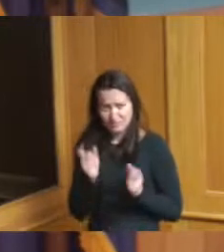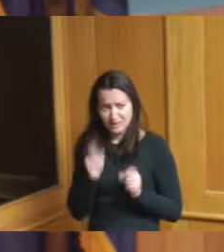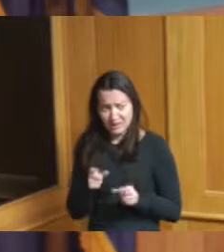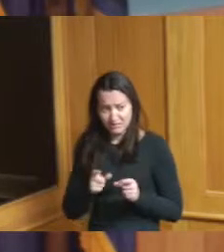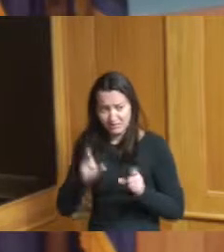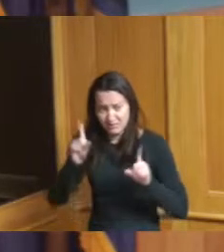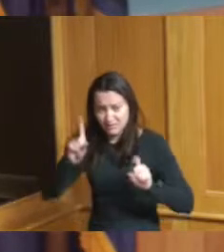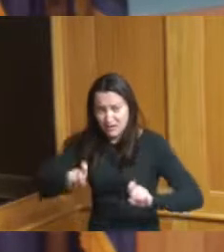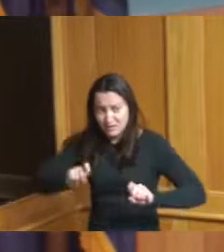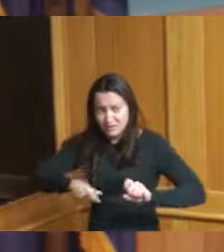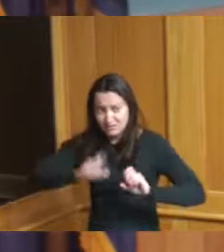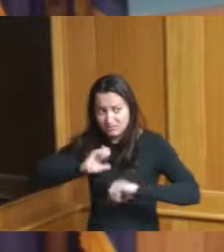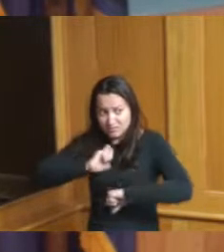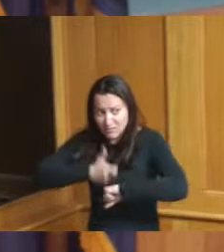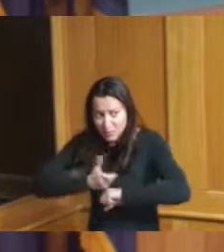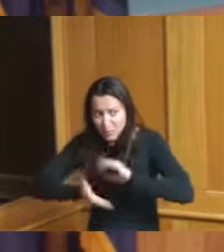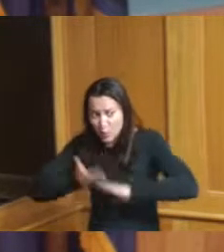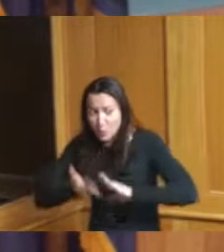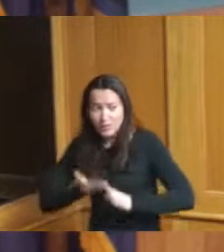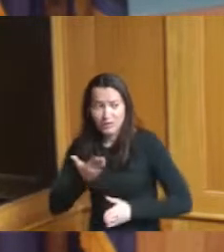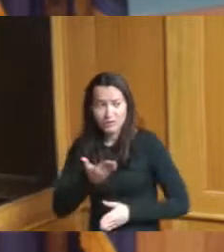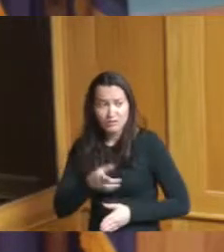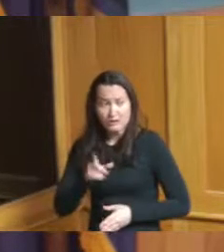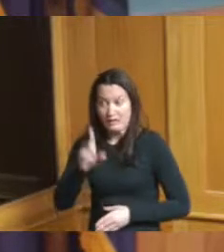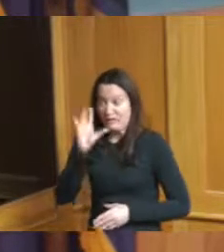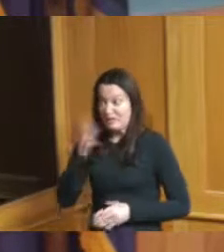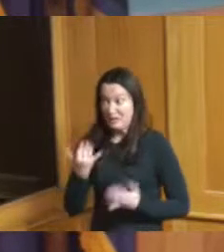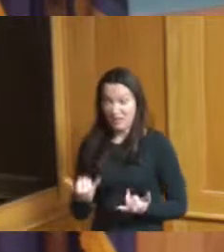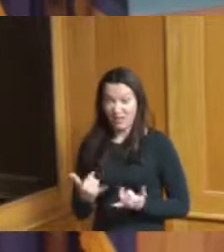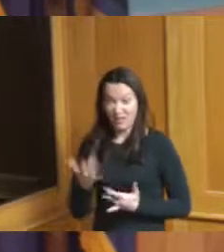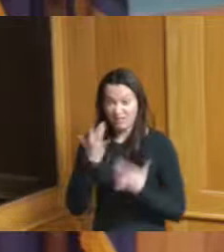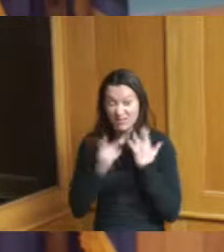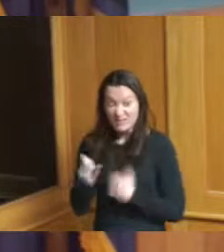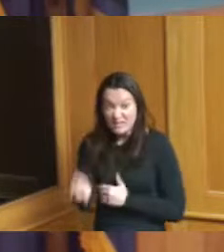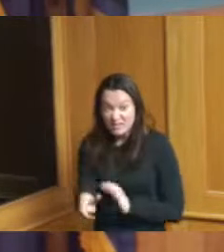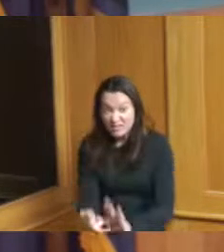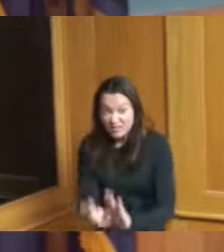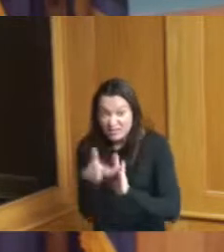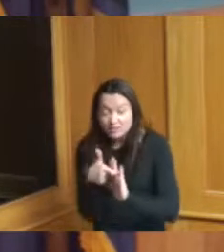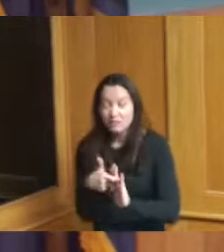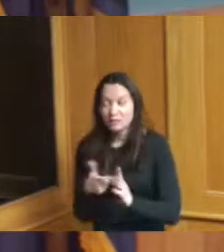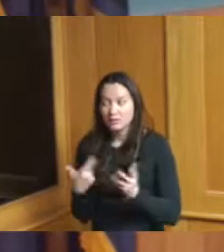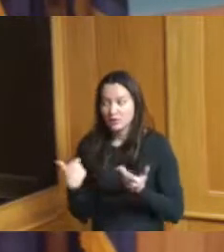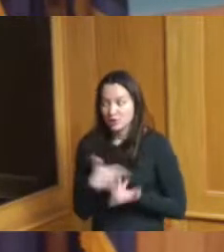going people I mean there's a great need right now there's something that we already maybe had